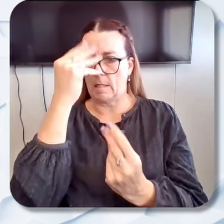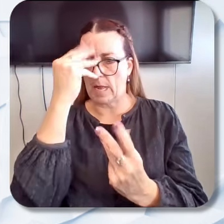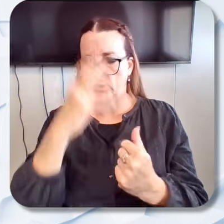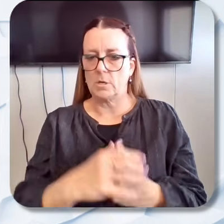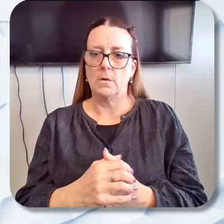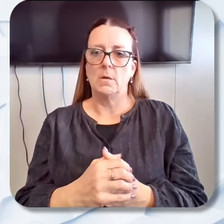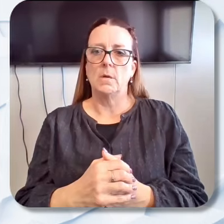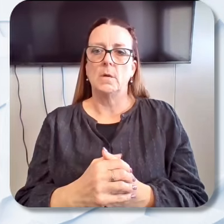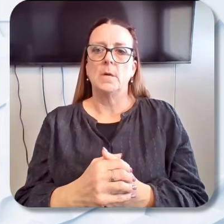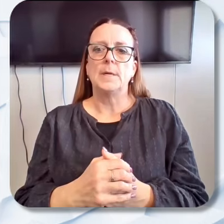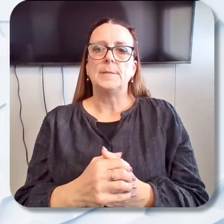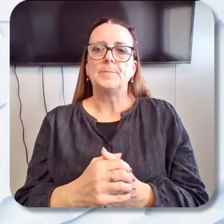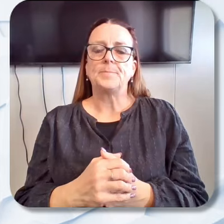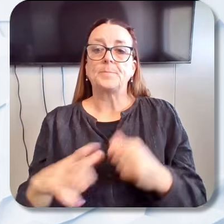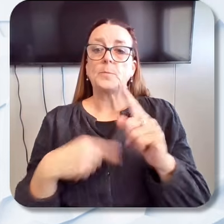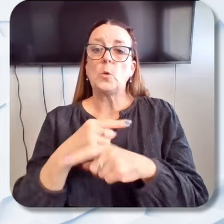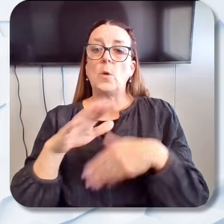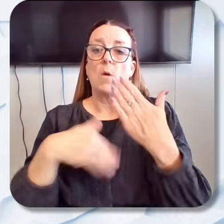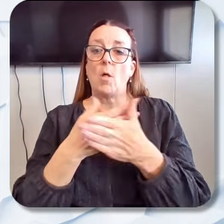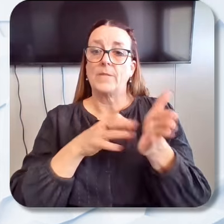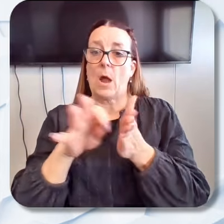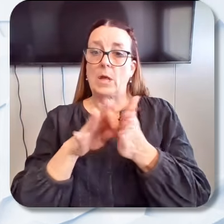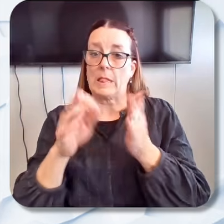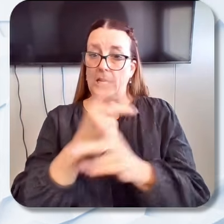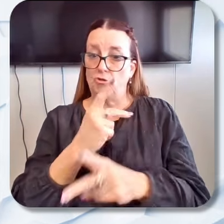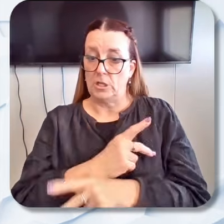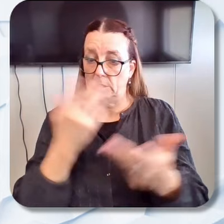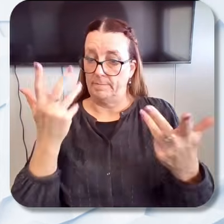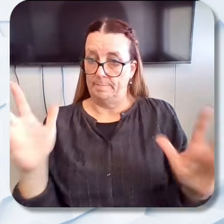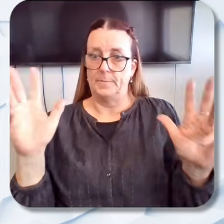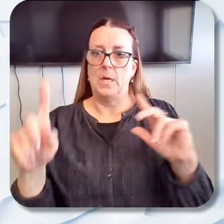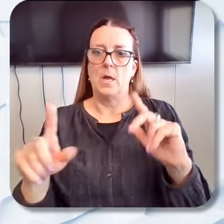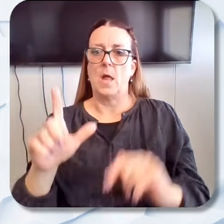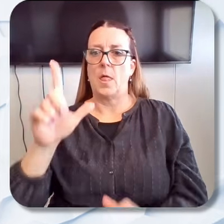Once all the calculations have been made on the lower right section of the screen.